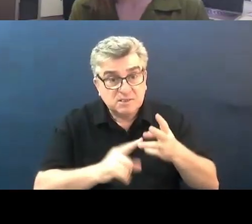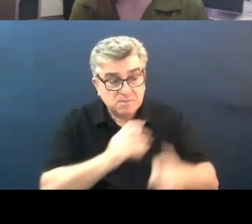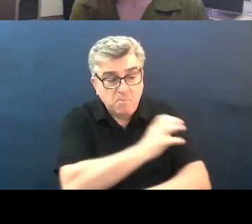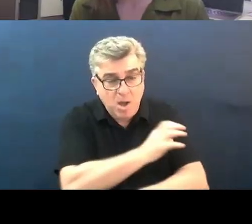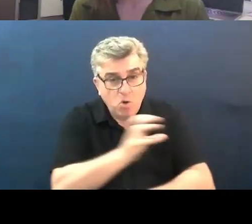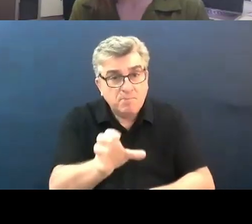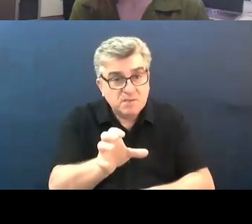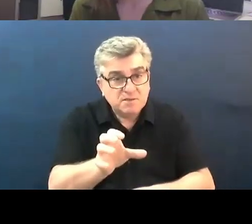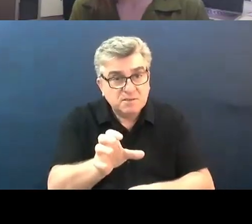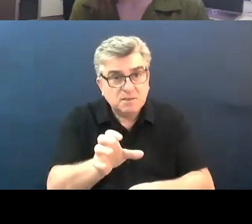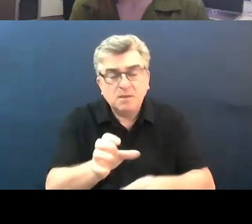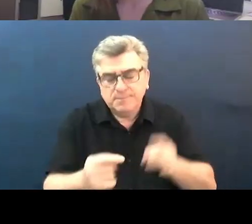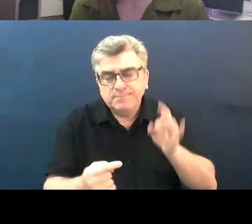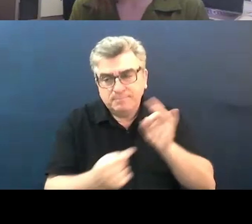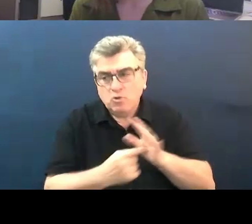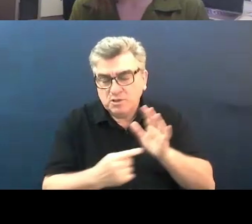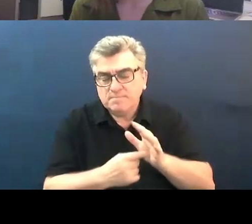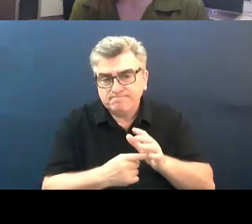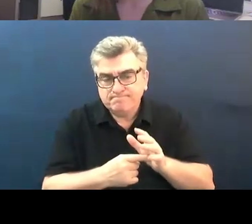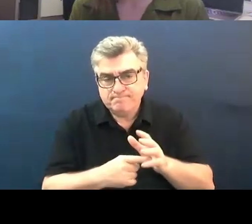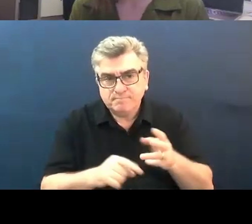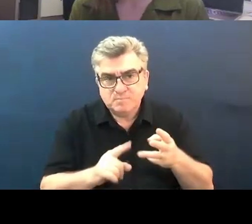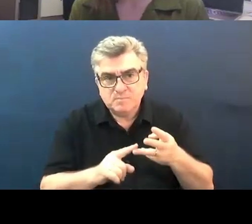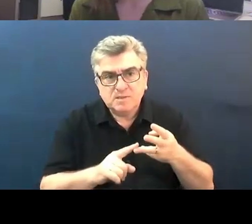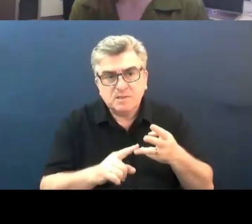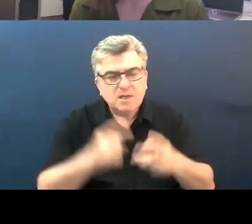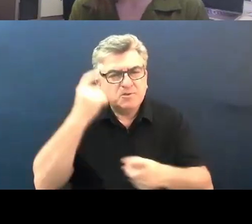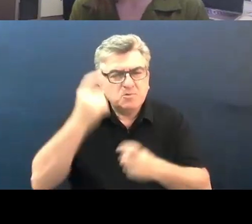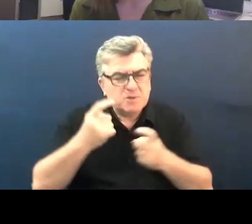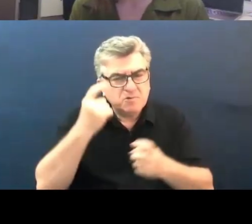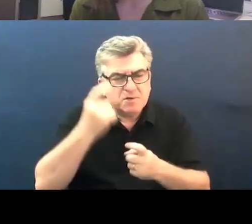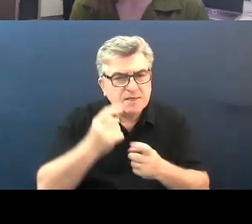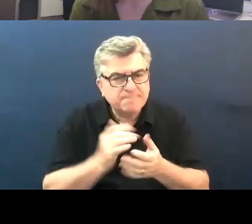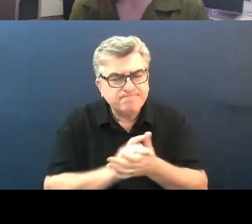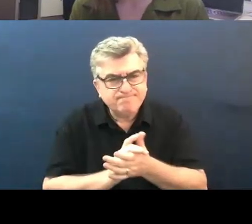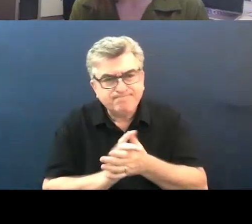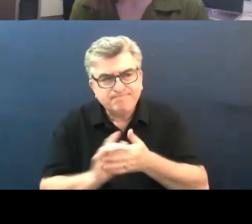I think empowerment is a really important one. I was just wondering if we can go around the